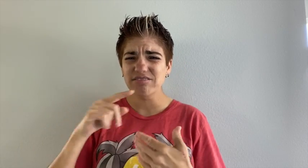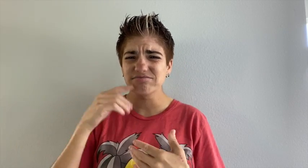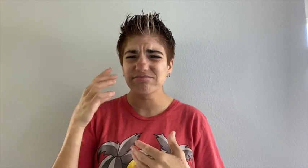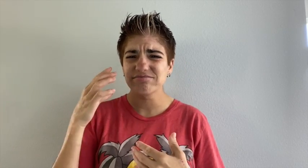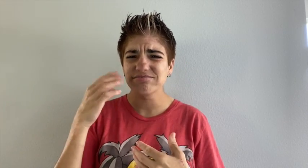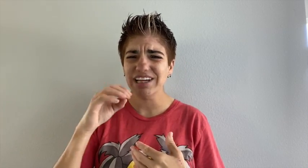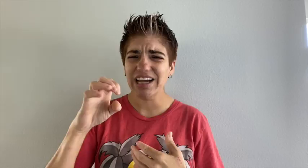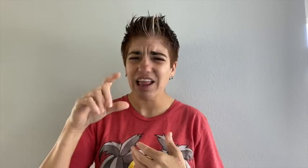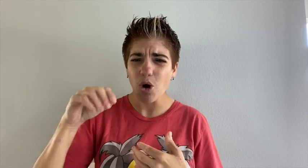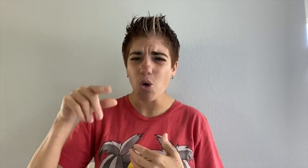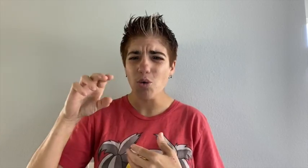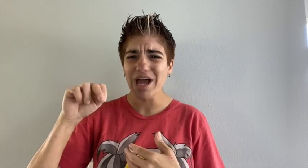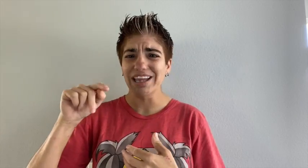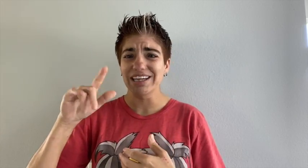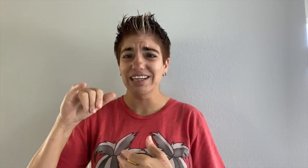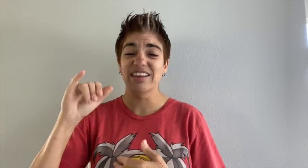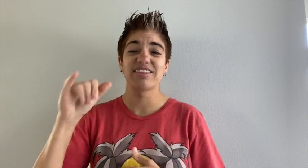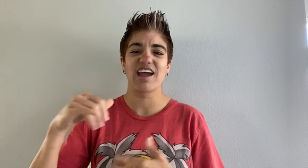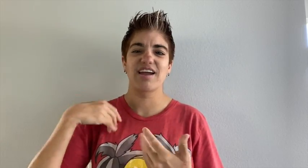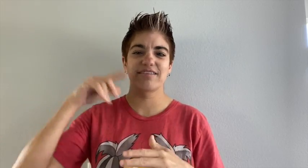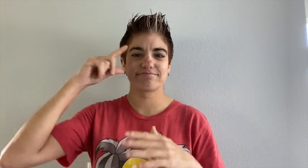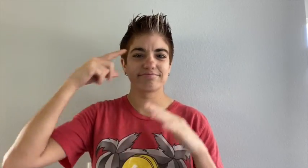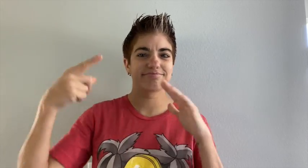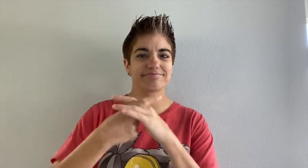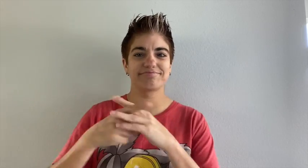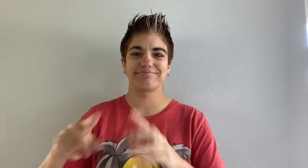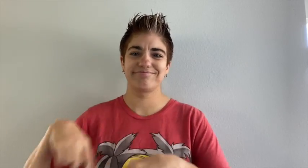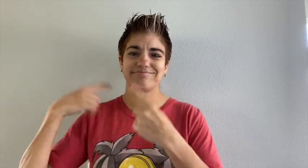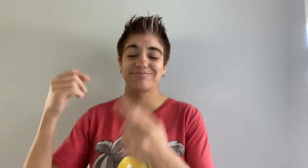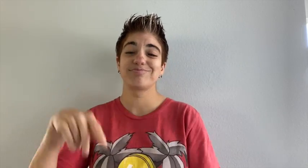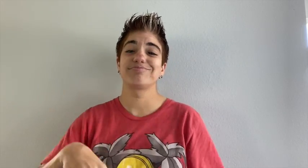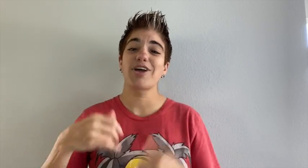this even come from? They drafted this so eloquently an I